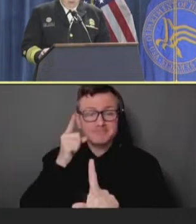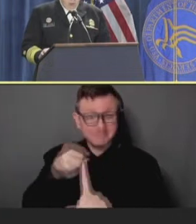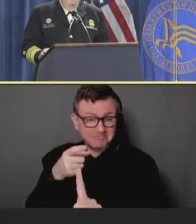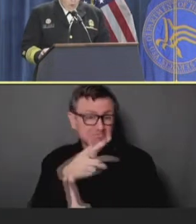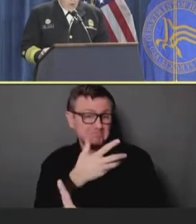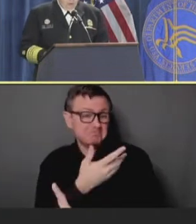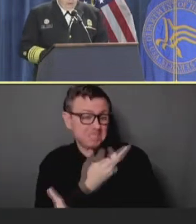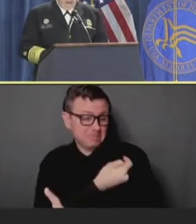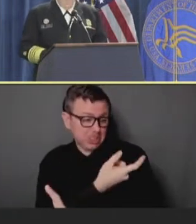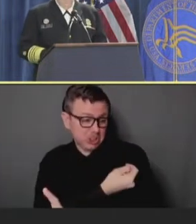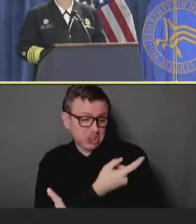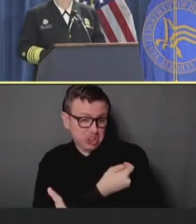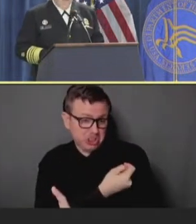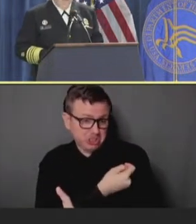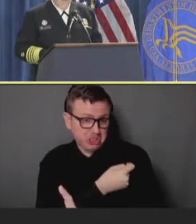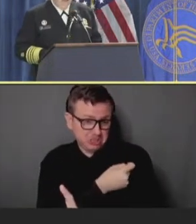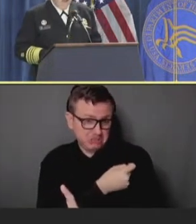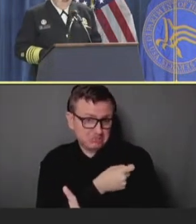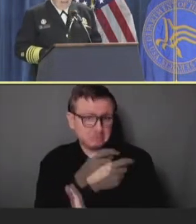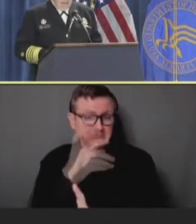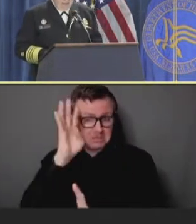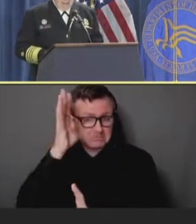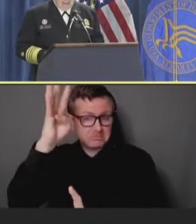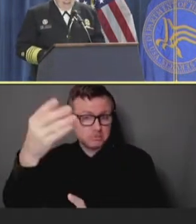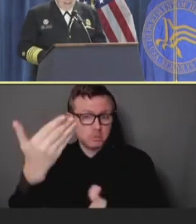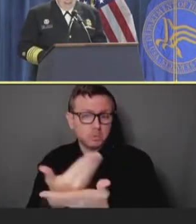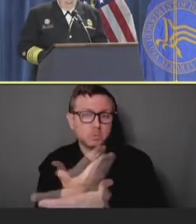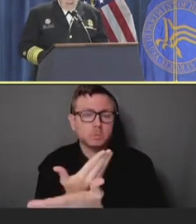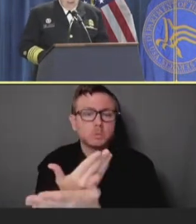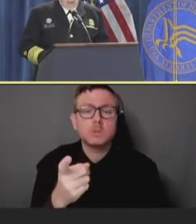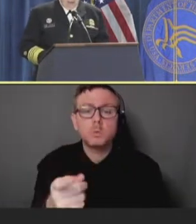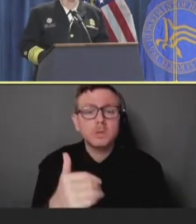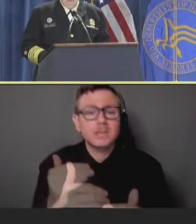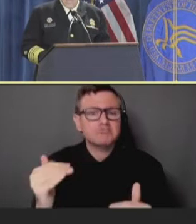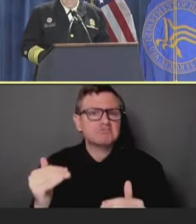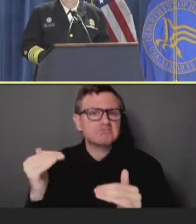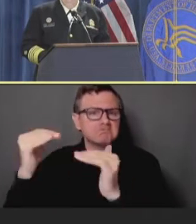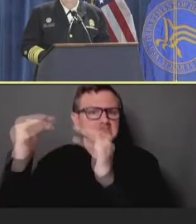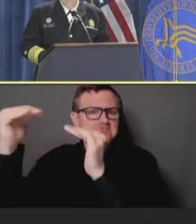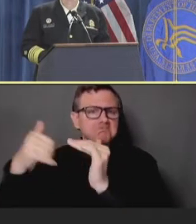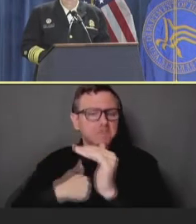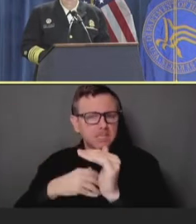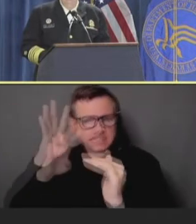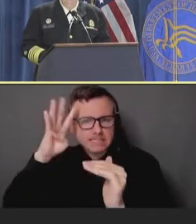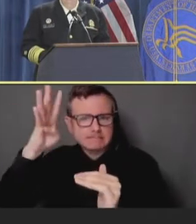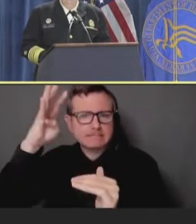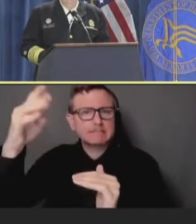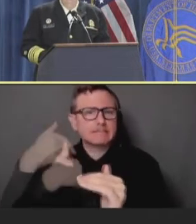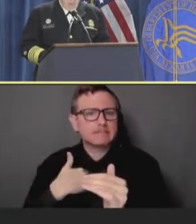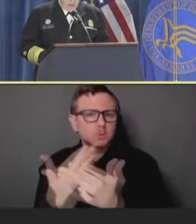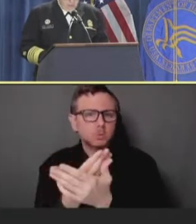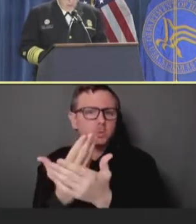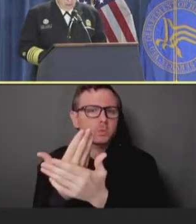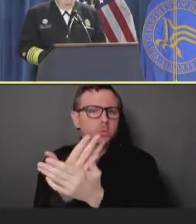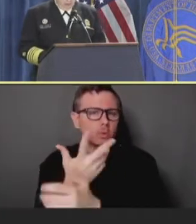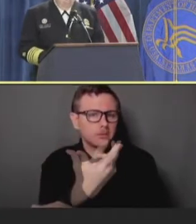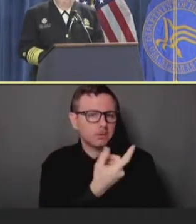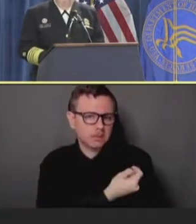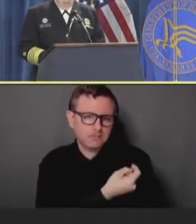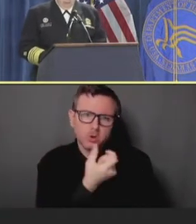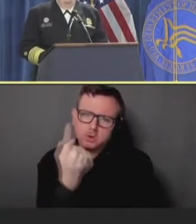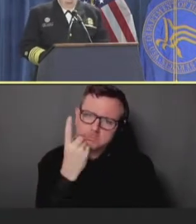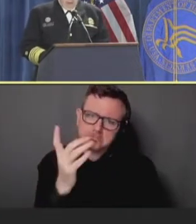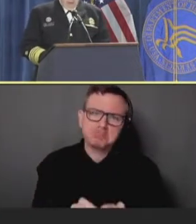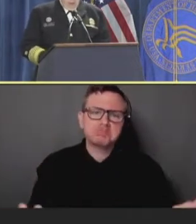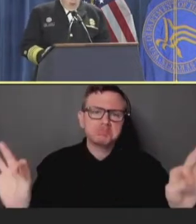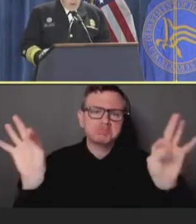So, your work providing recommendation, advancing innovation in immunizations is very important.